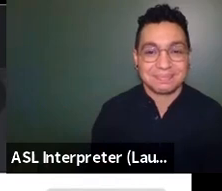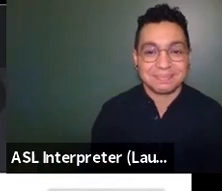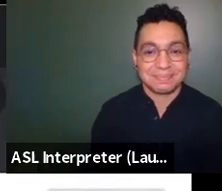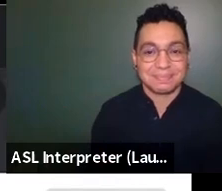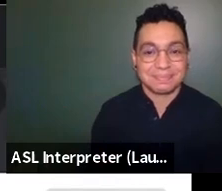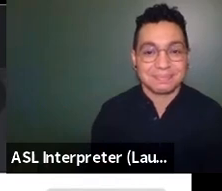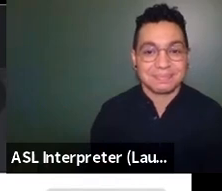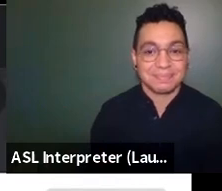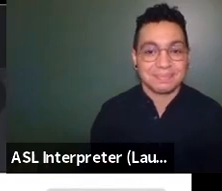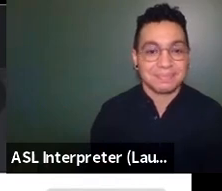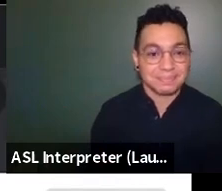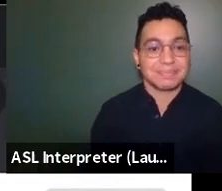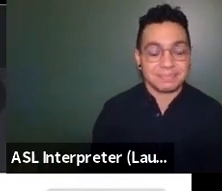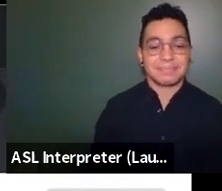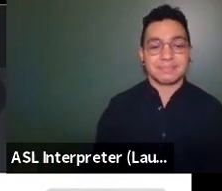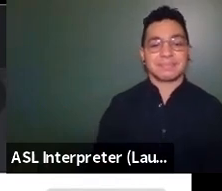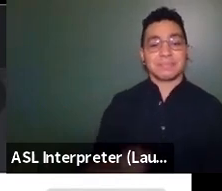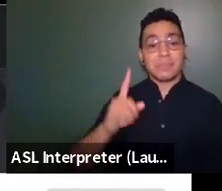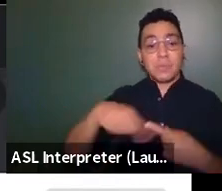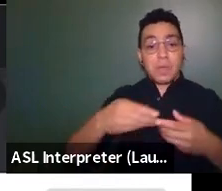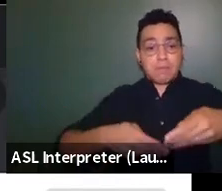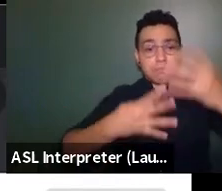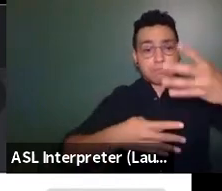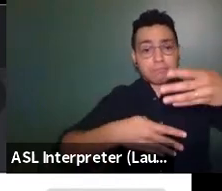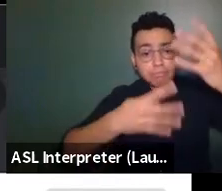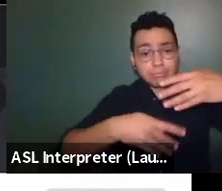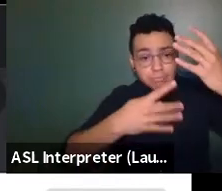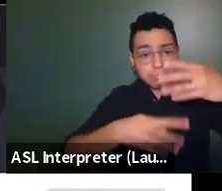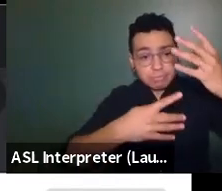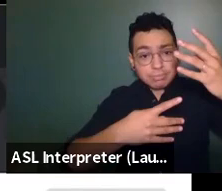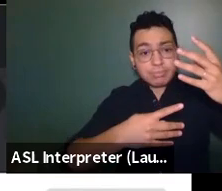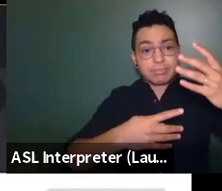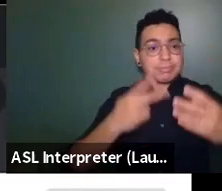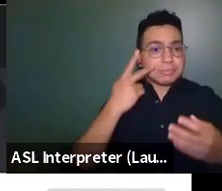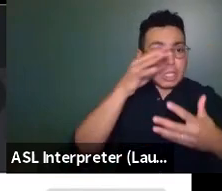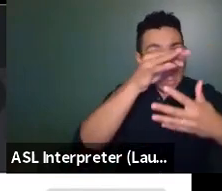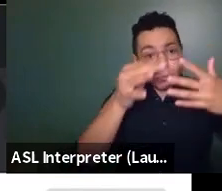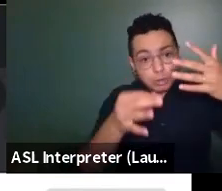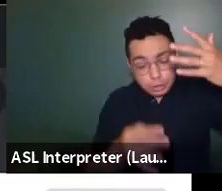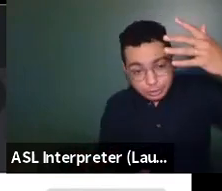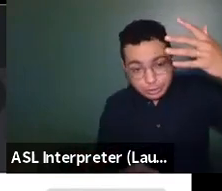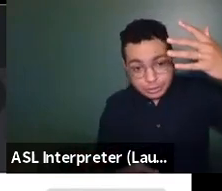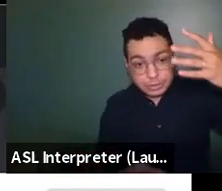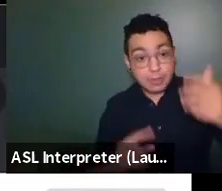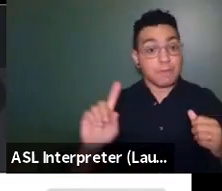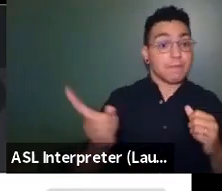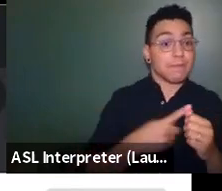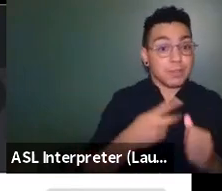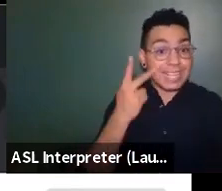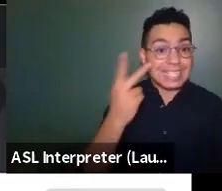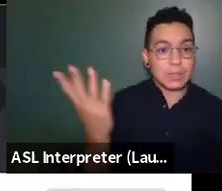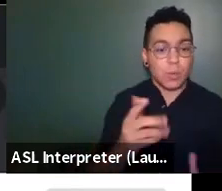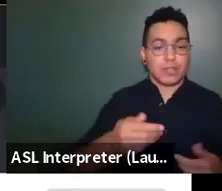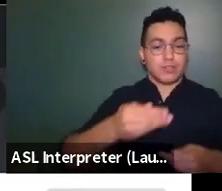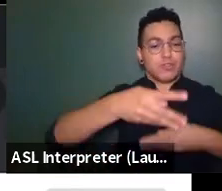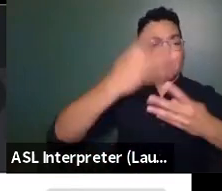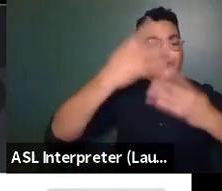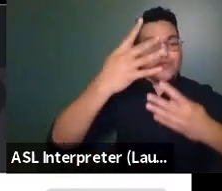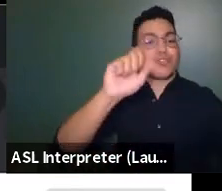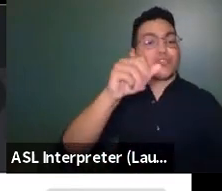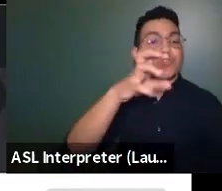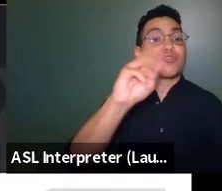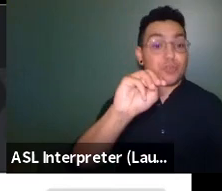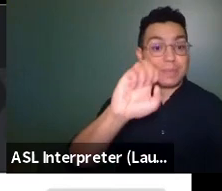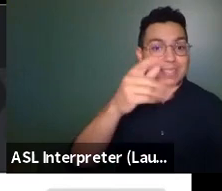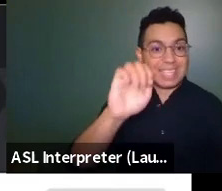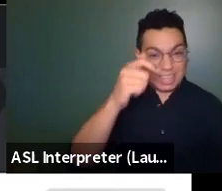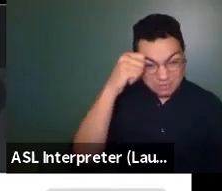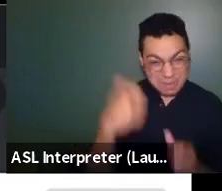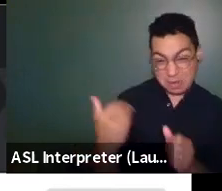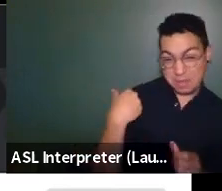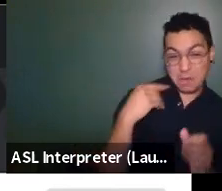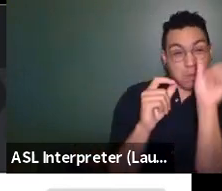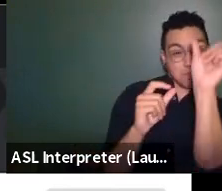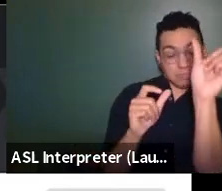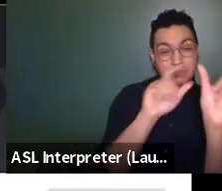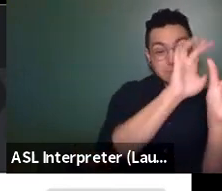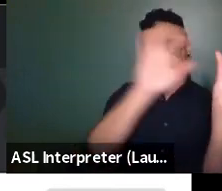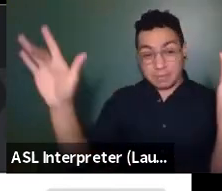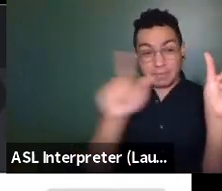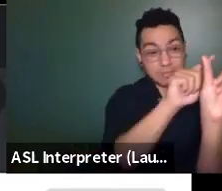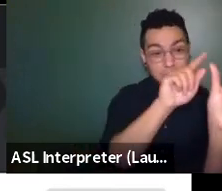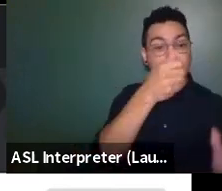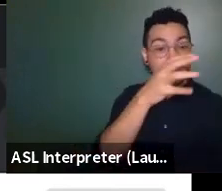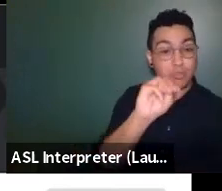ESD 112 - Katherine Livick: And as I'm scrolling down through the options here. The first option I have is Stream Settings so that tab I was in, we're going to go back to it, is the stream. And that's where we communicate with our students.